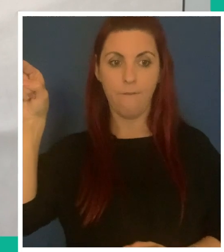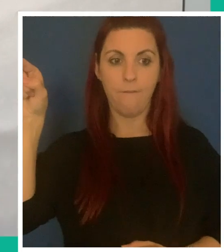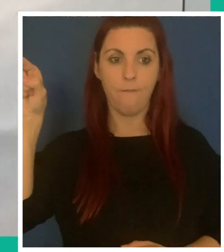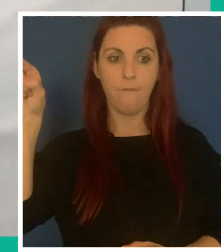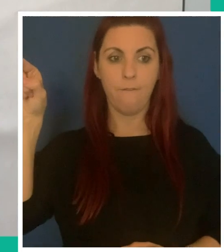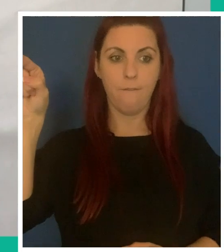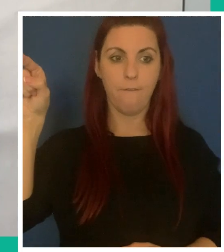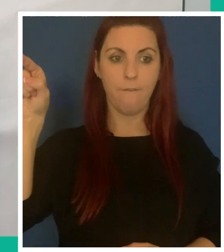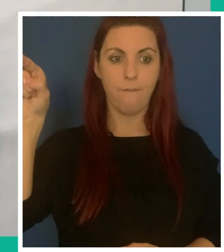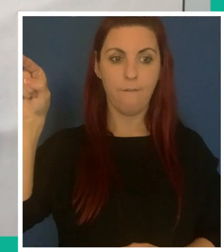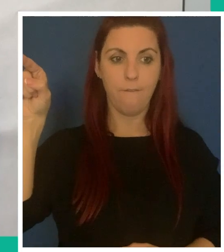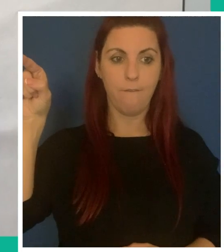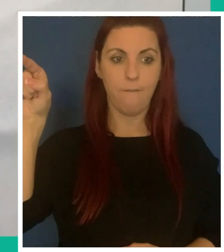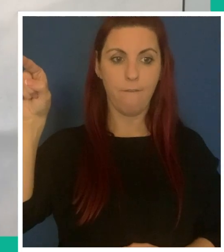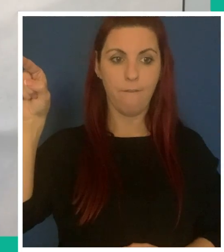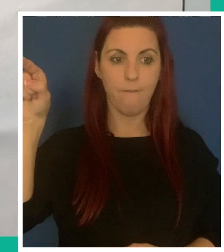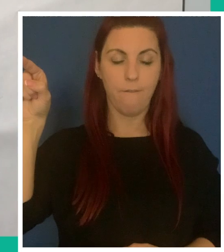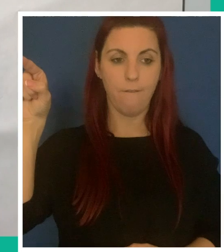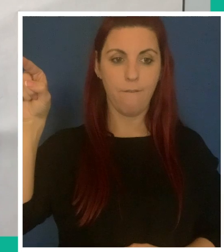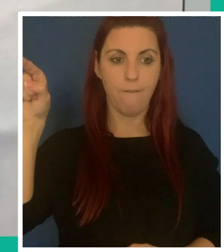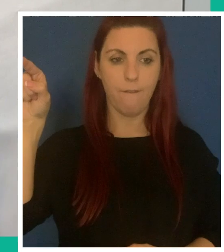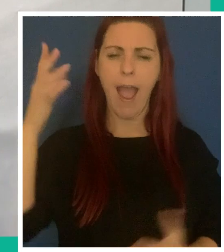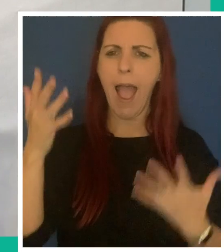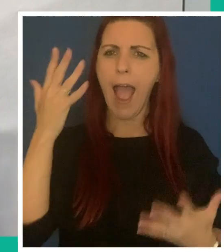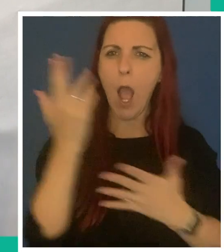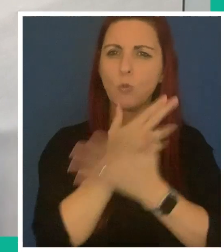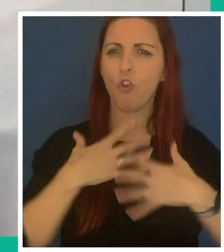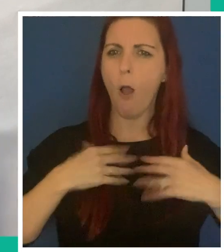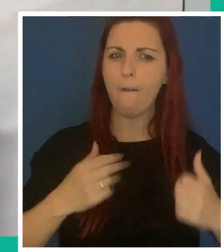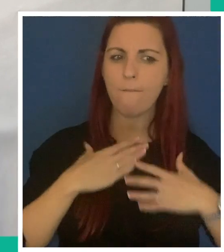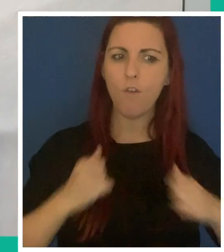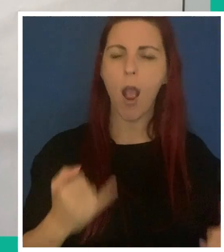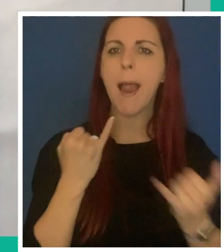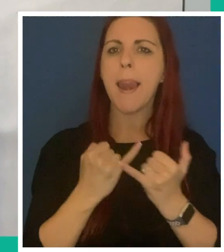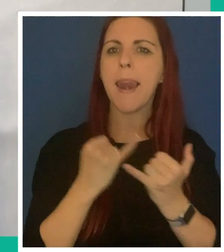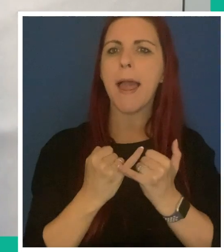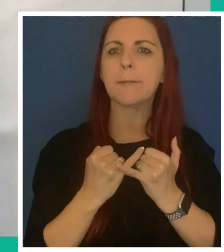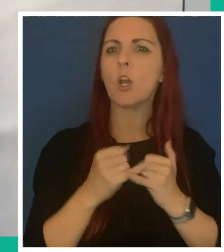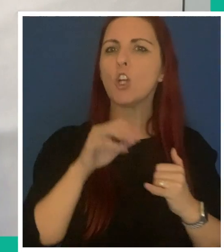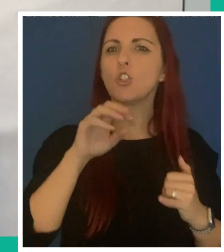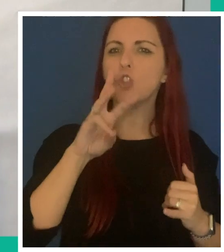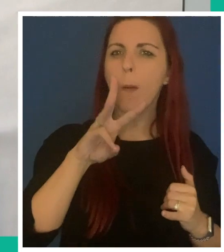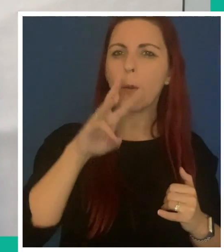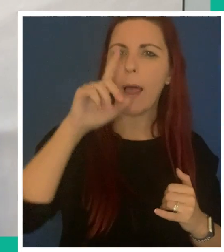And then we're to draw fur which is like little W shapes, not straight line Ws but